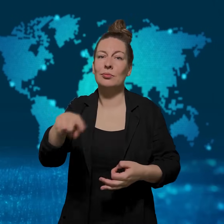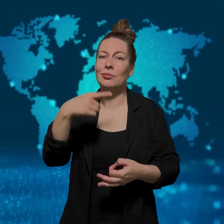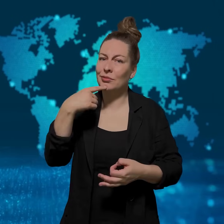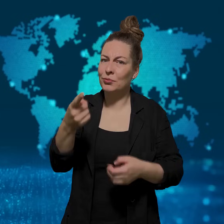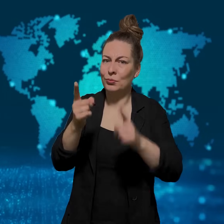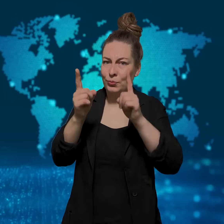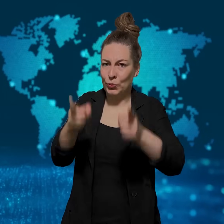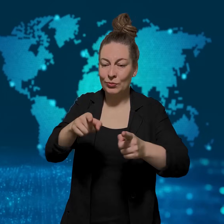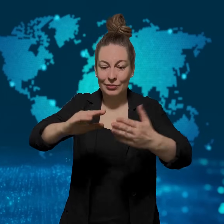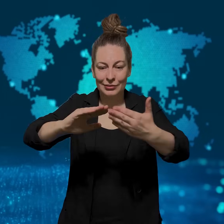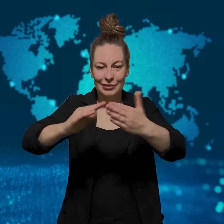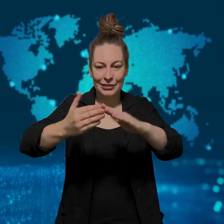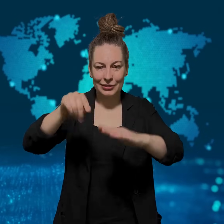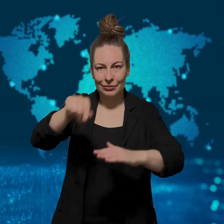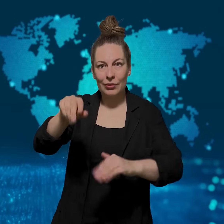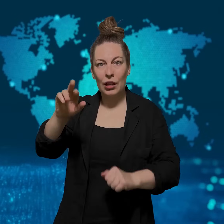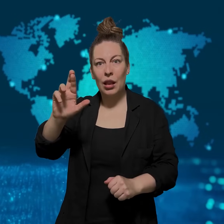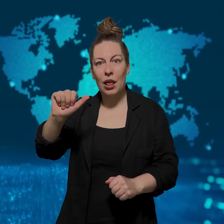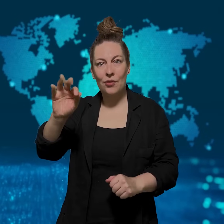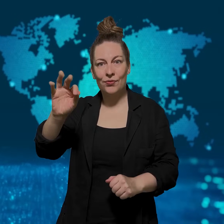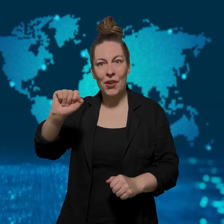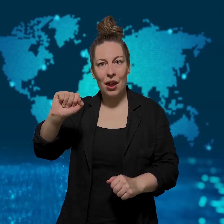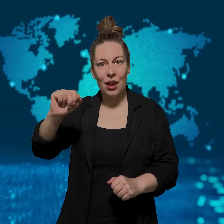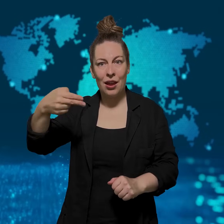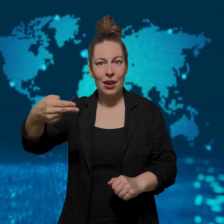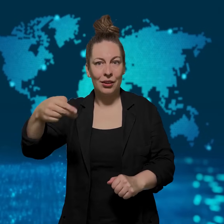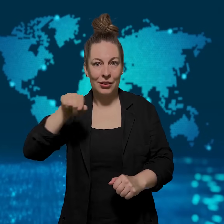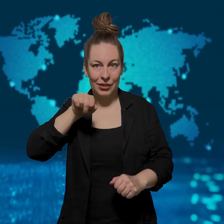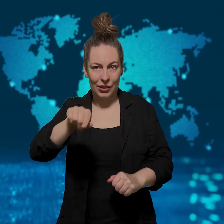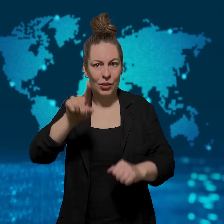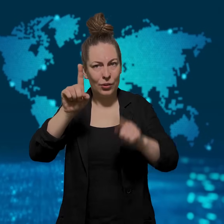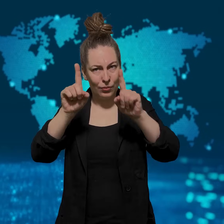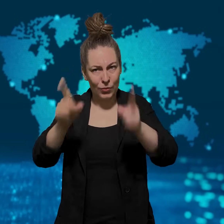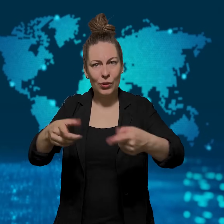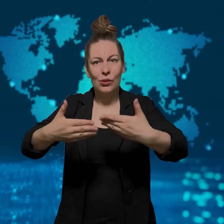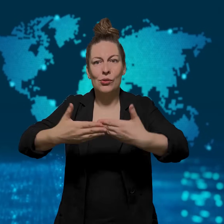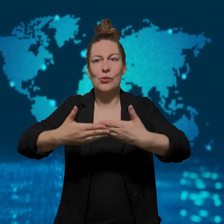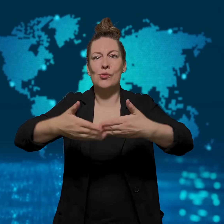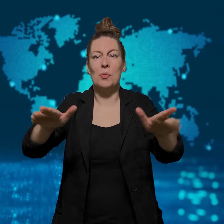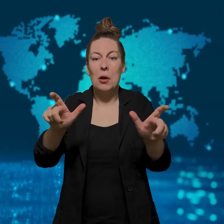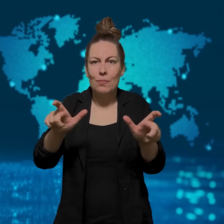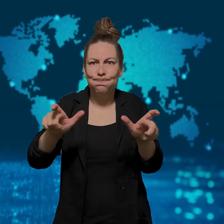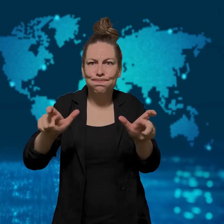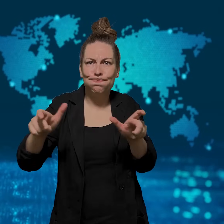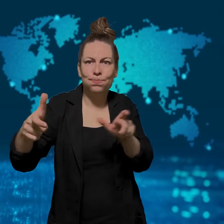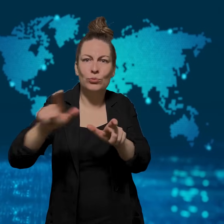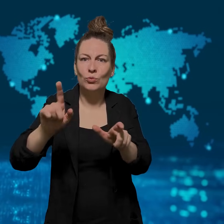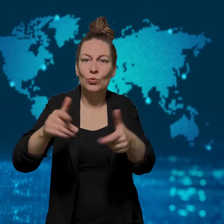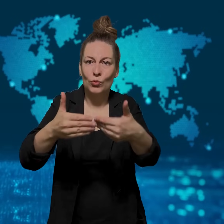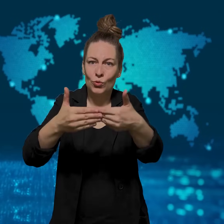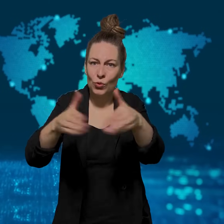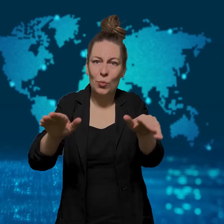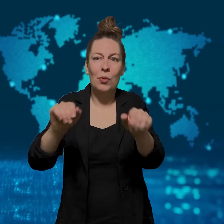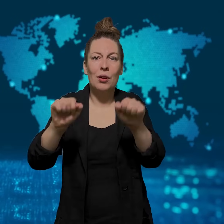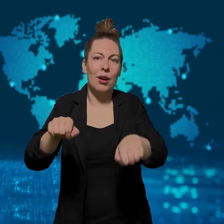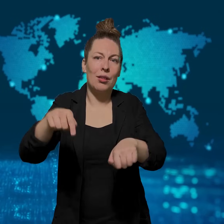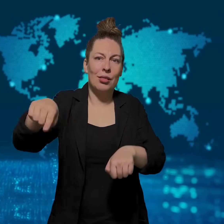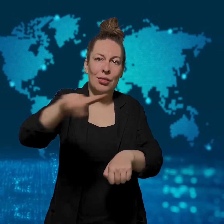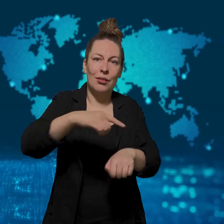also ordered the Rafah crossing between Egypt and Gaza be opened for